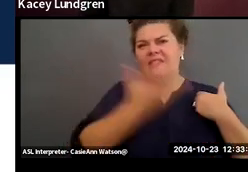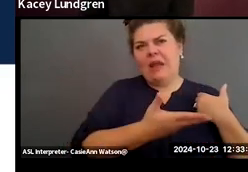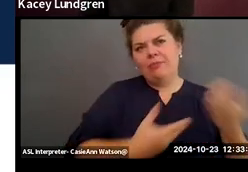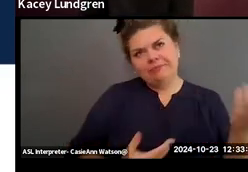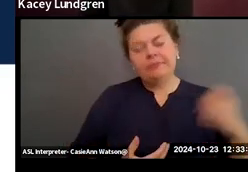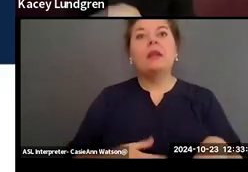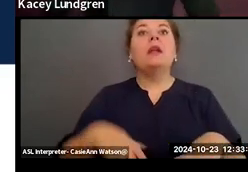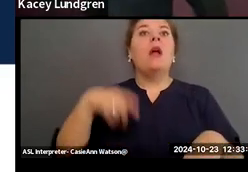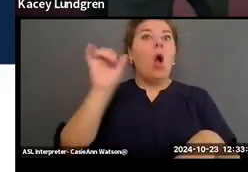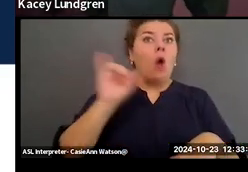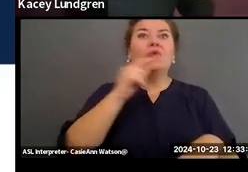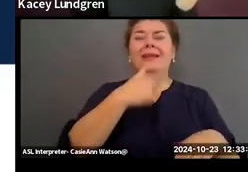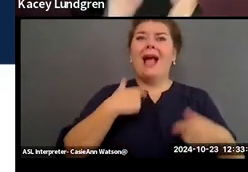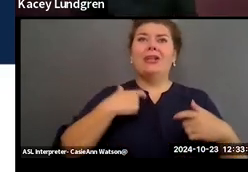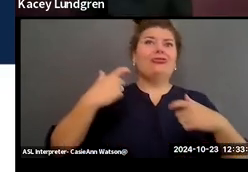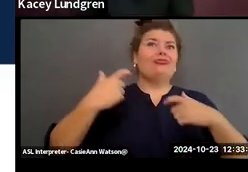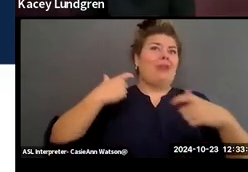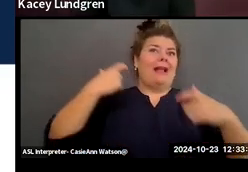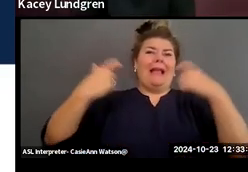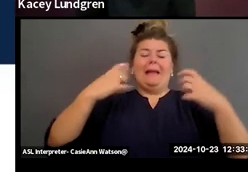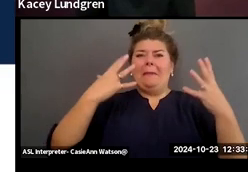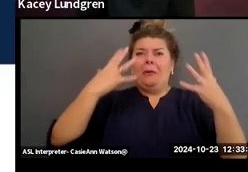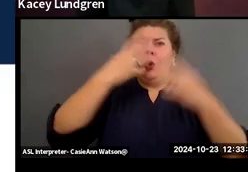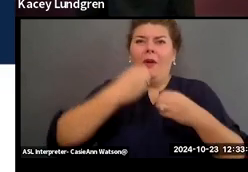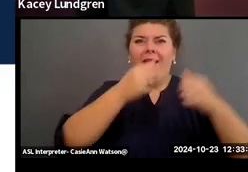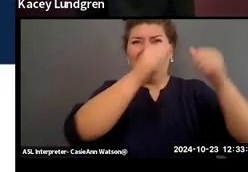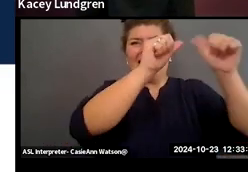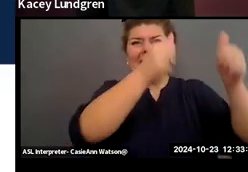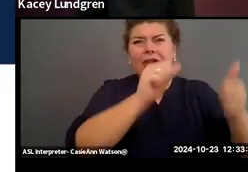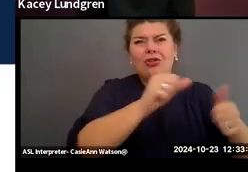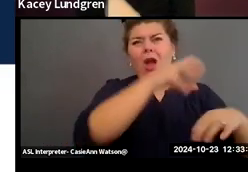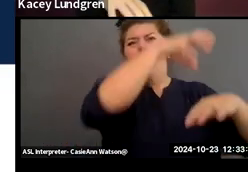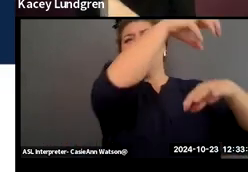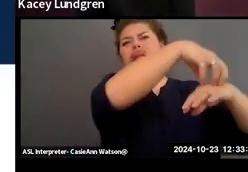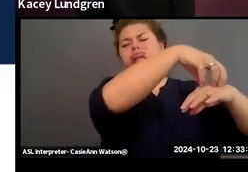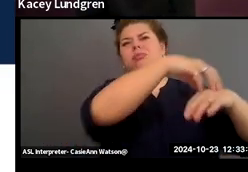He also has this gigantic beautiful statue that's on campus in the mall.